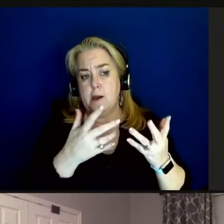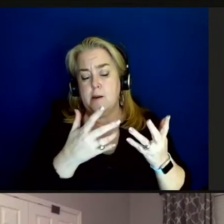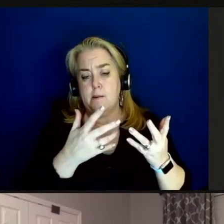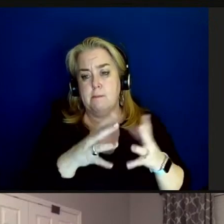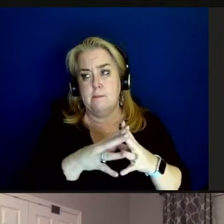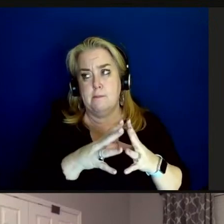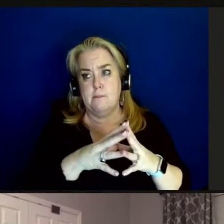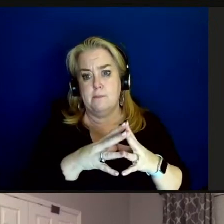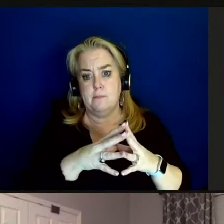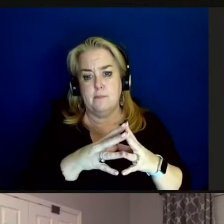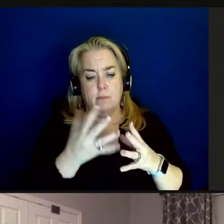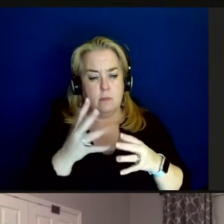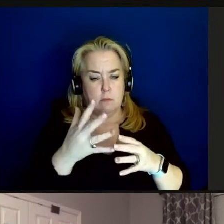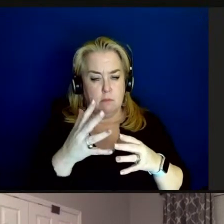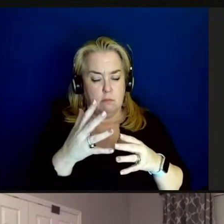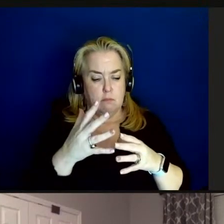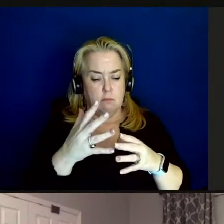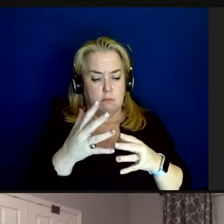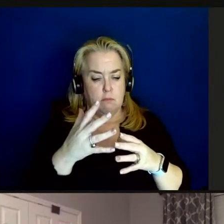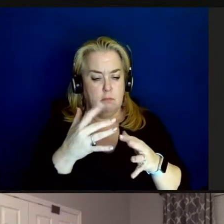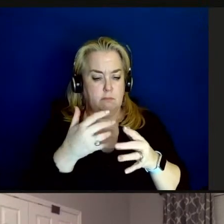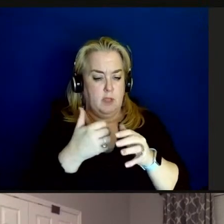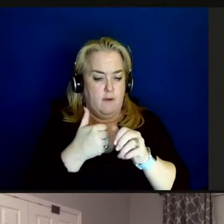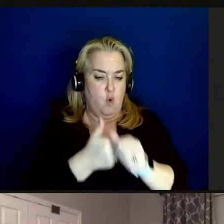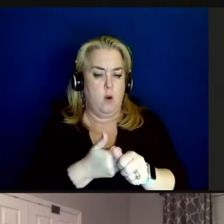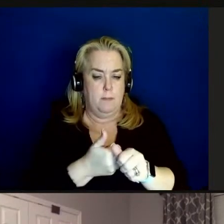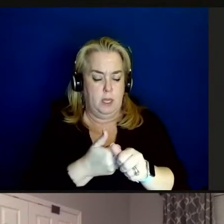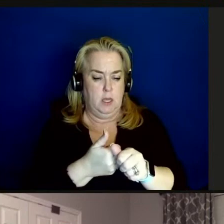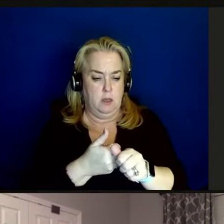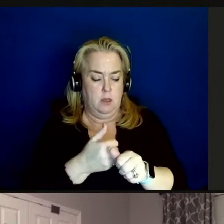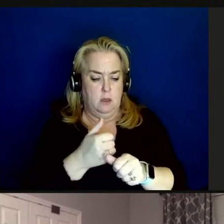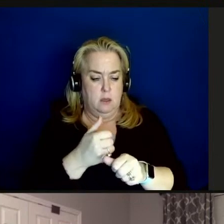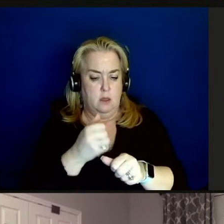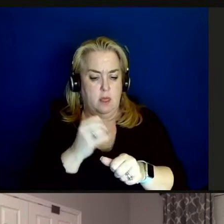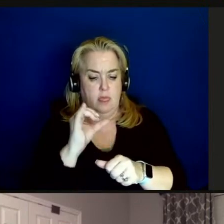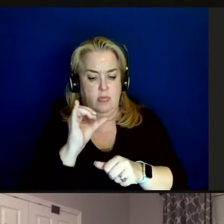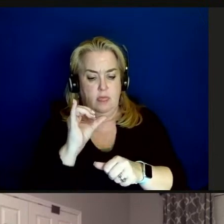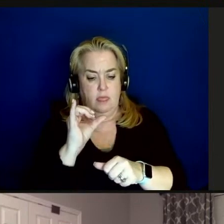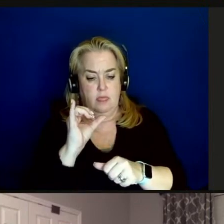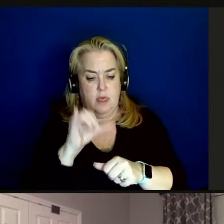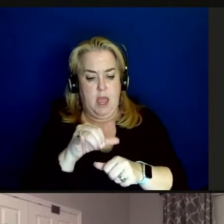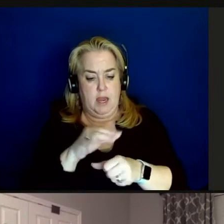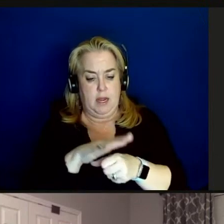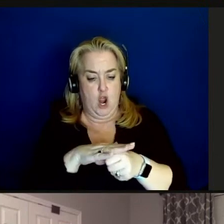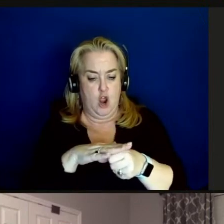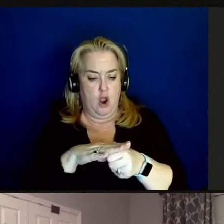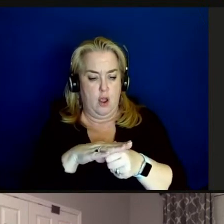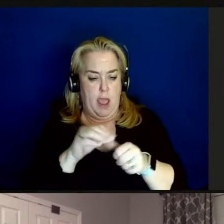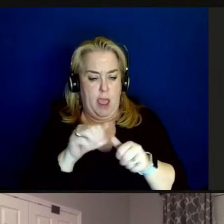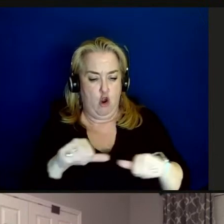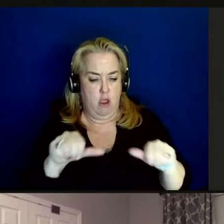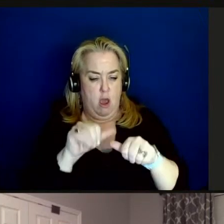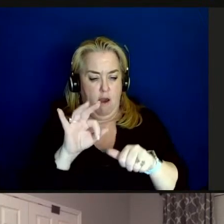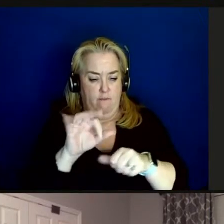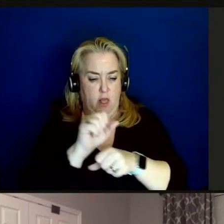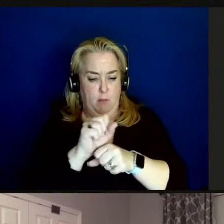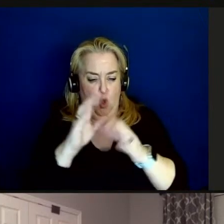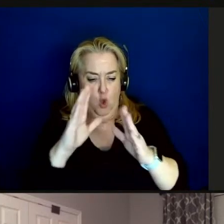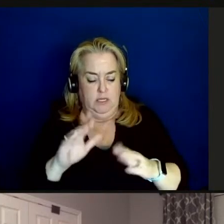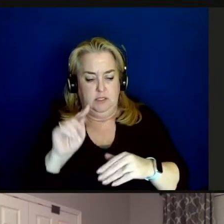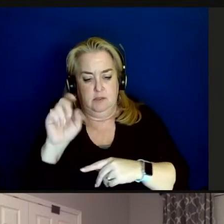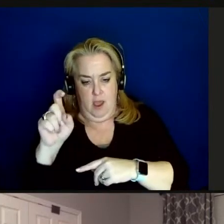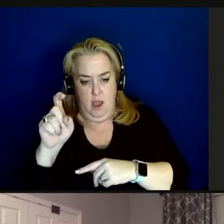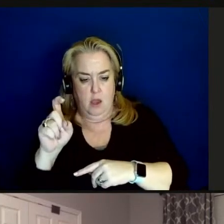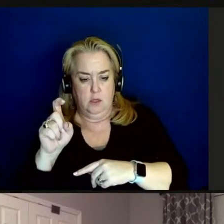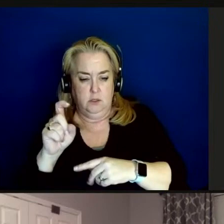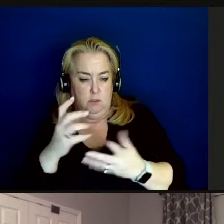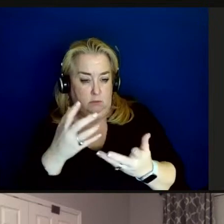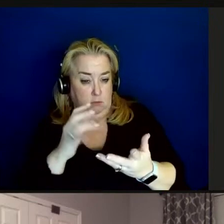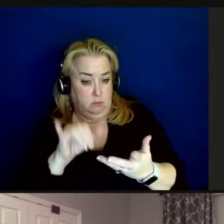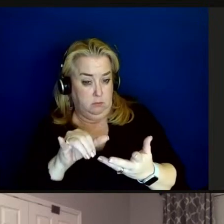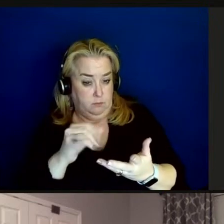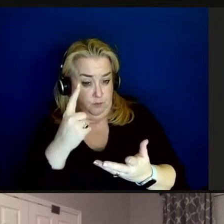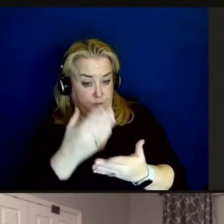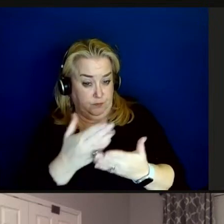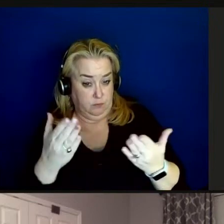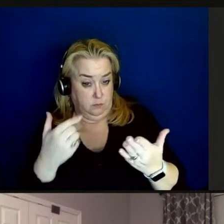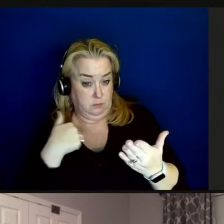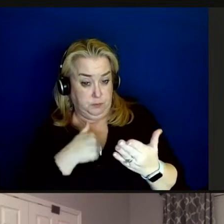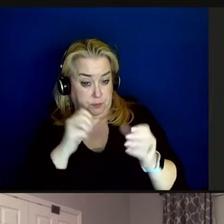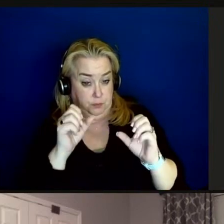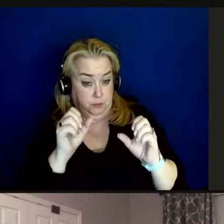I HAD NOT HEARD EARLIER ABOUT